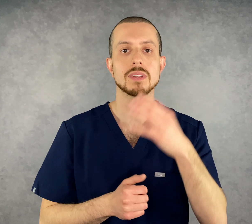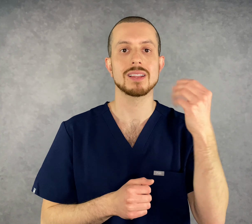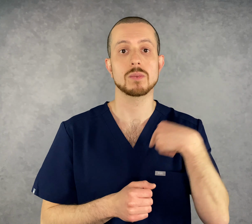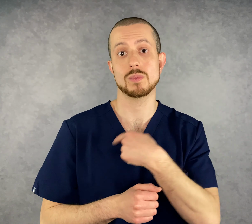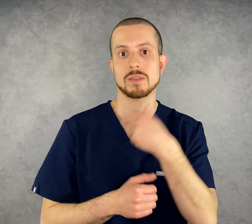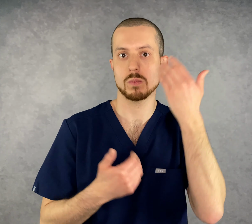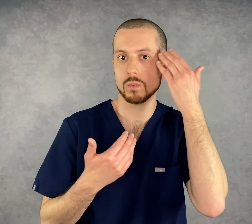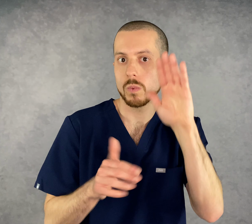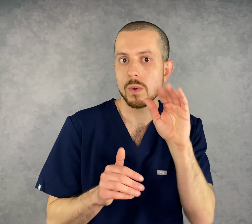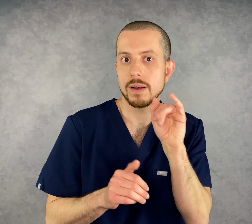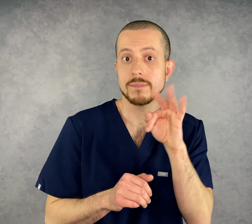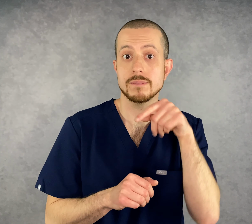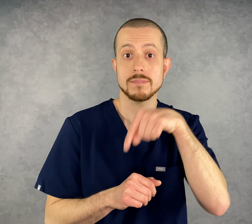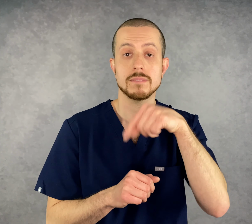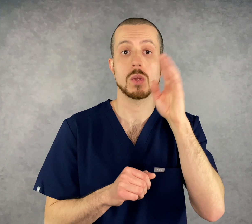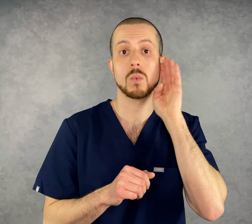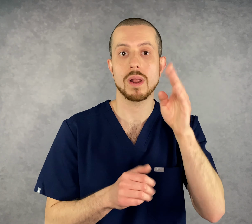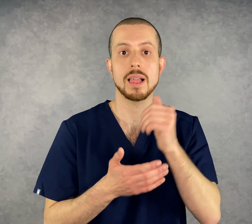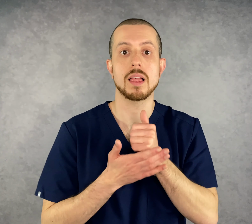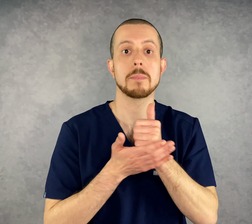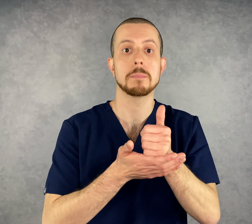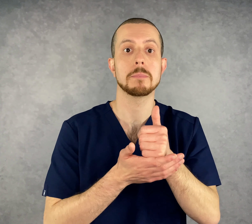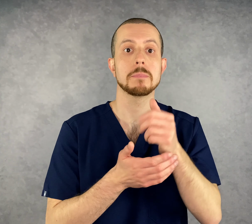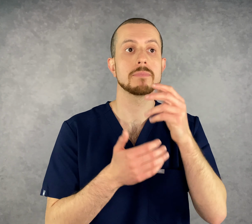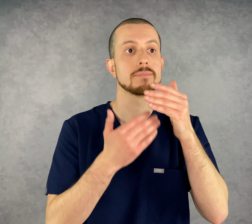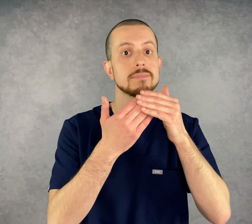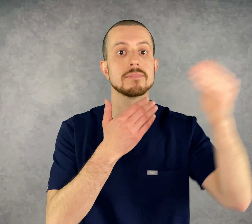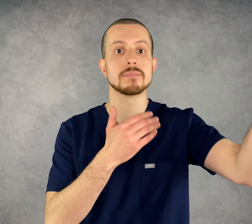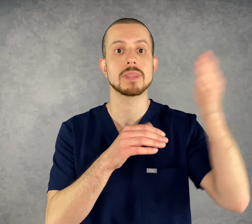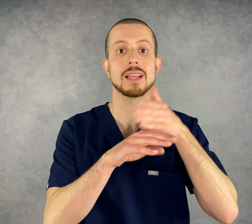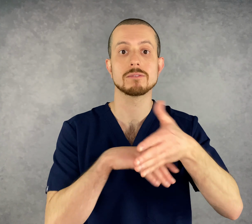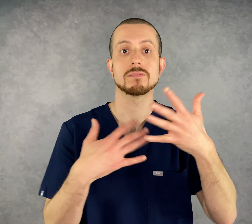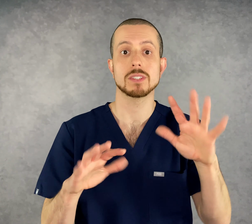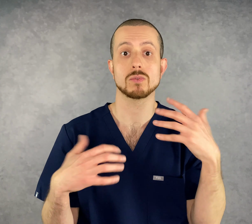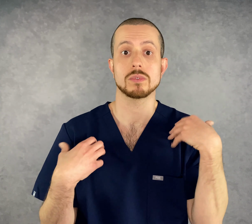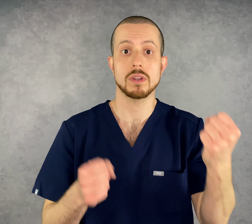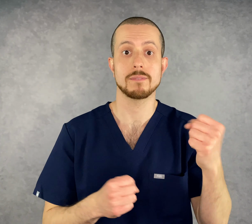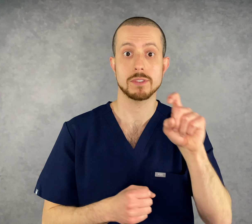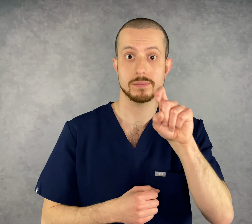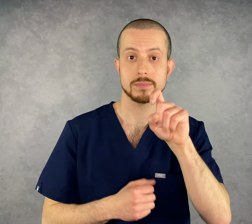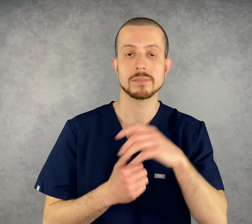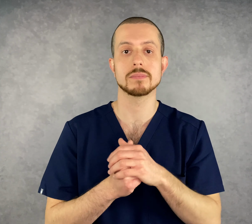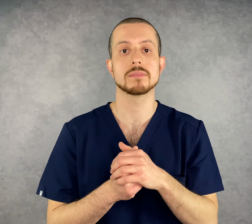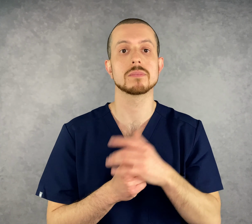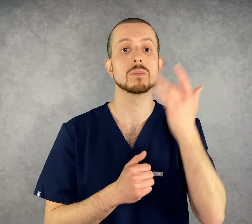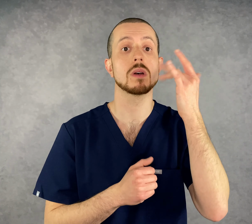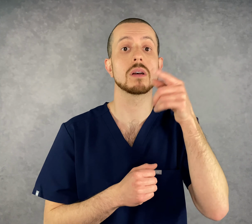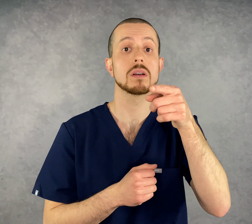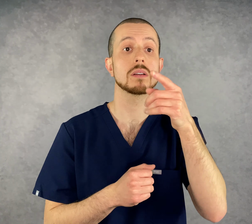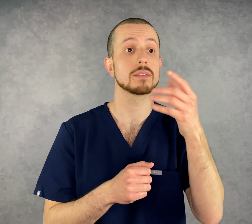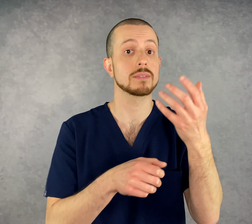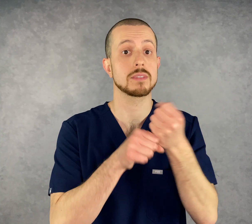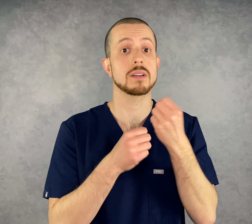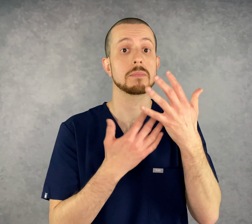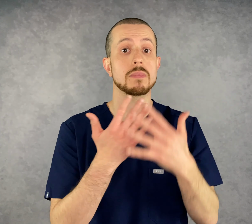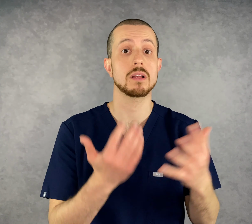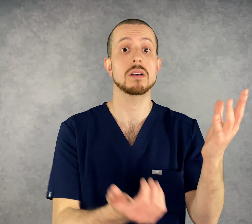We also don't know if this will help long-term after recovery. If you receive a blood transfusion from